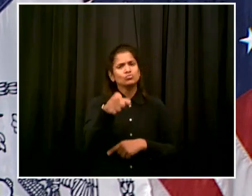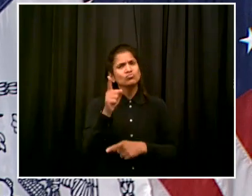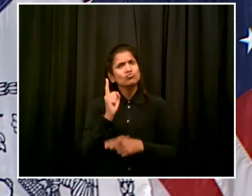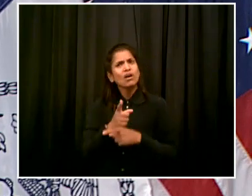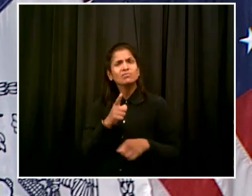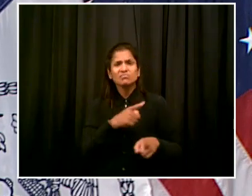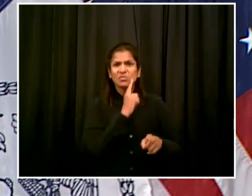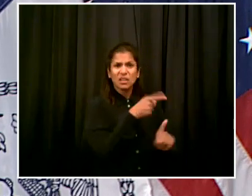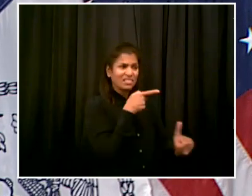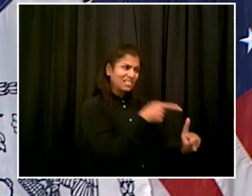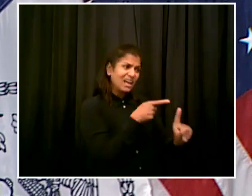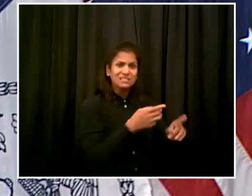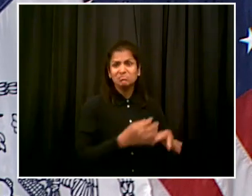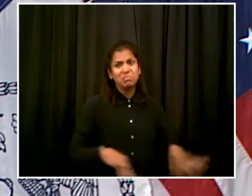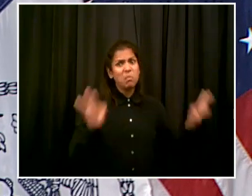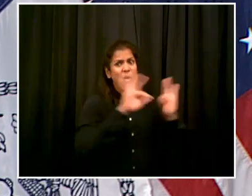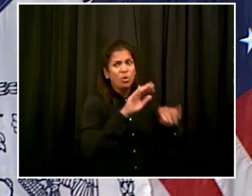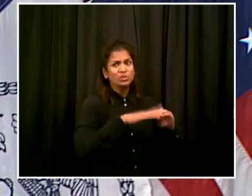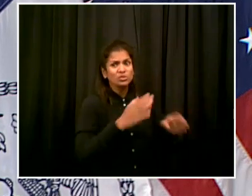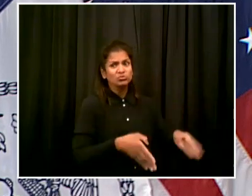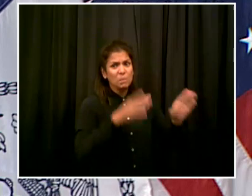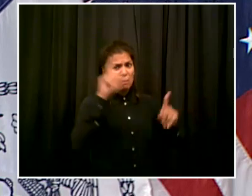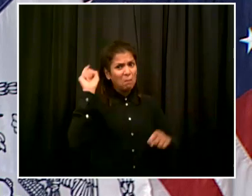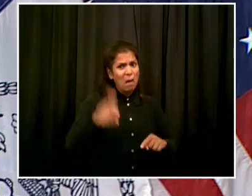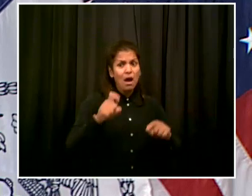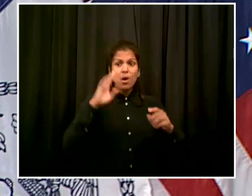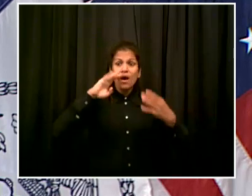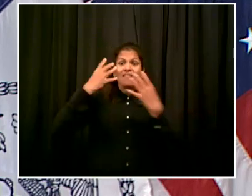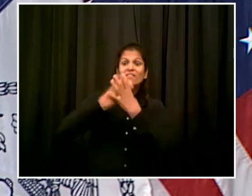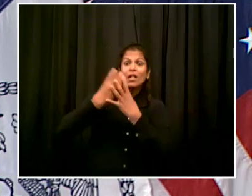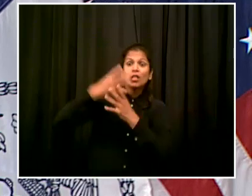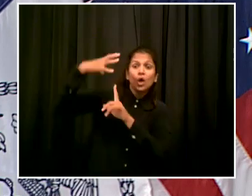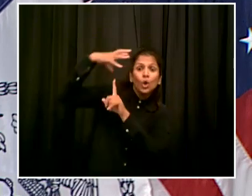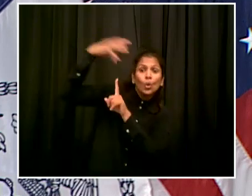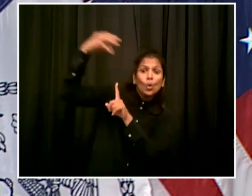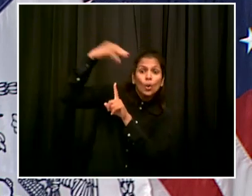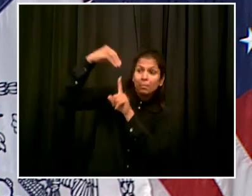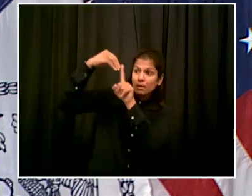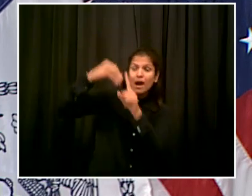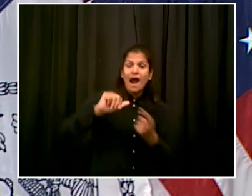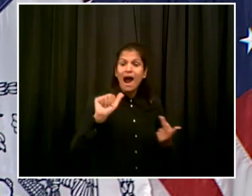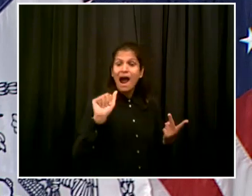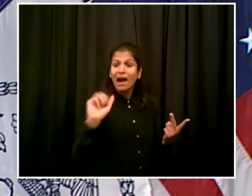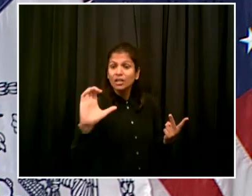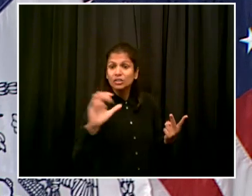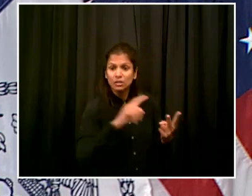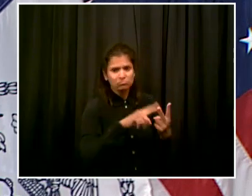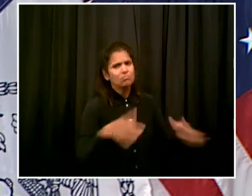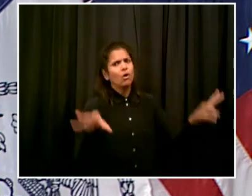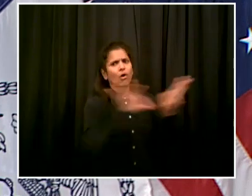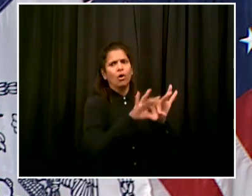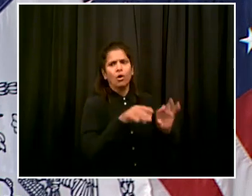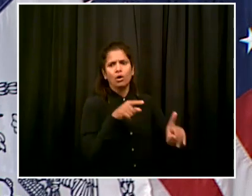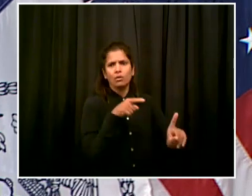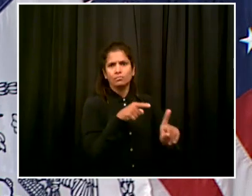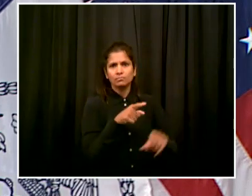THERE ARE A LOT OF WAYS FTOIGT H BACK THE DISEASE. SO WE WANT TO MAKE SURE THAT THE CIRCULATION SYSTEMS ARE IN GOOD SHAPE. AND WE WILL BE